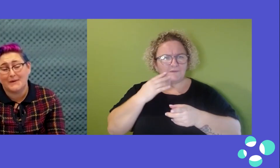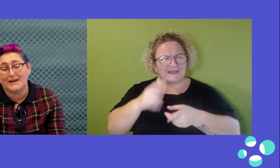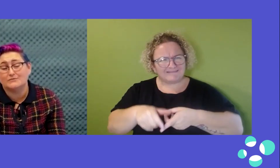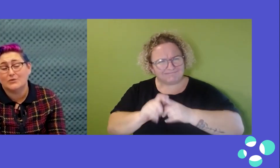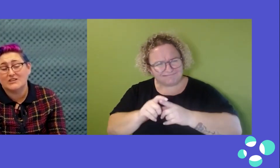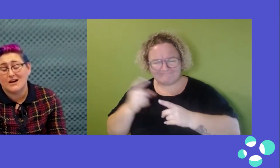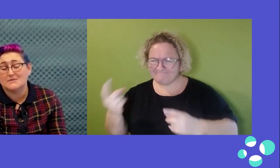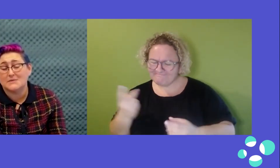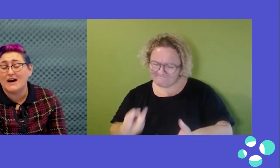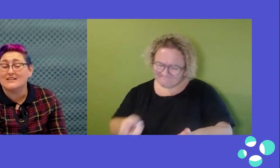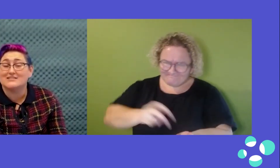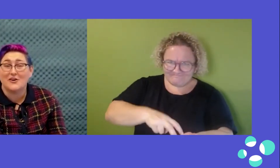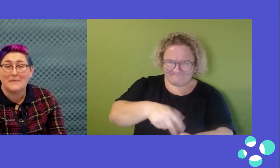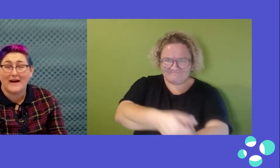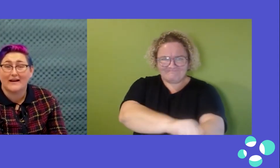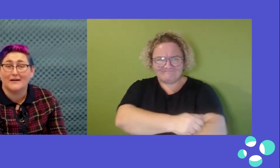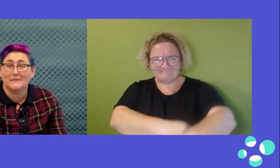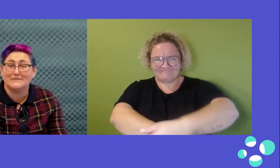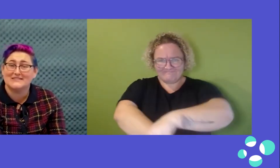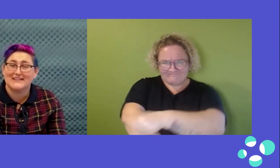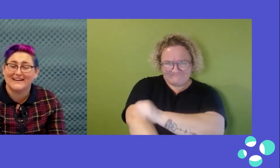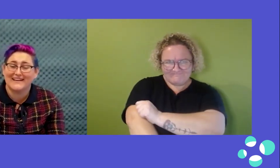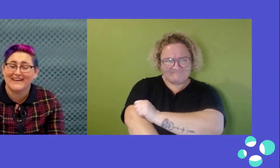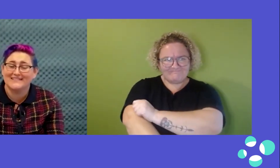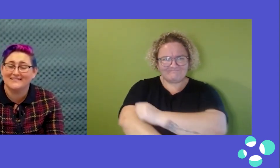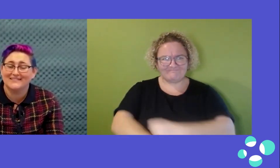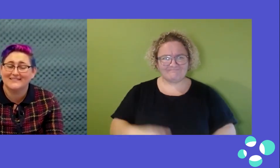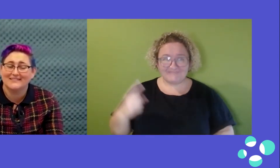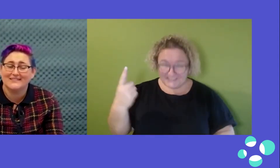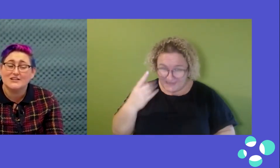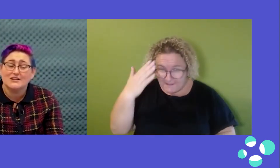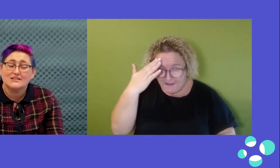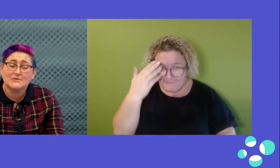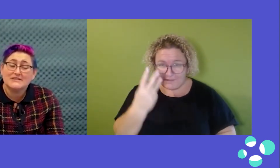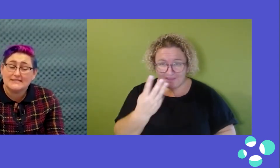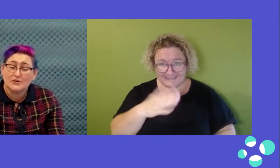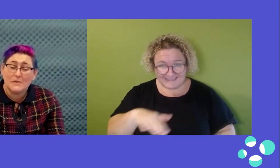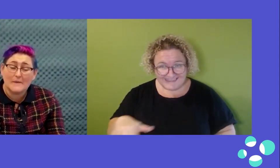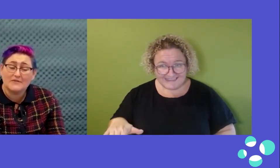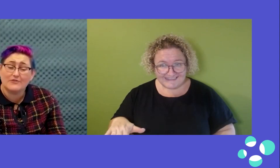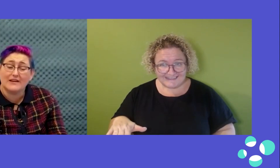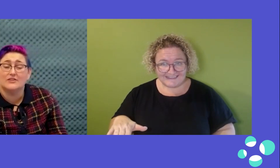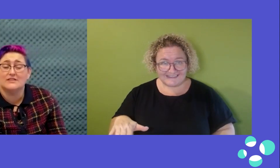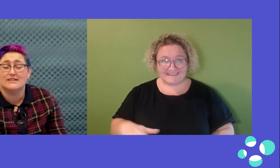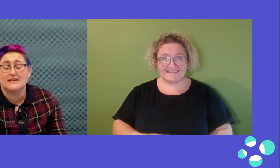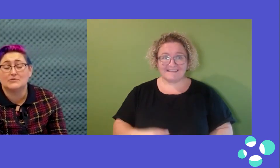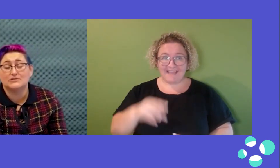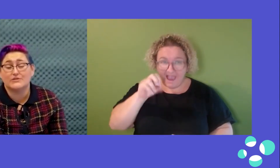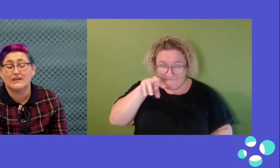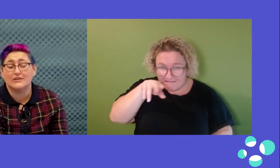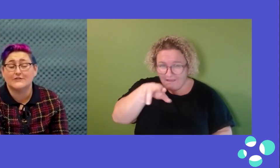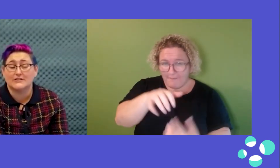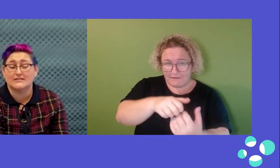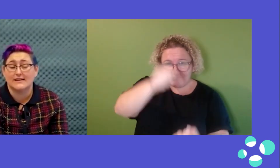But when times were hard, she'd go back up and start again. She was a single mum of three who did a double degree in university,